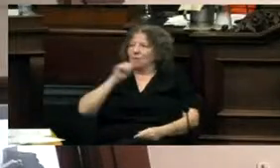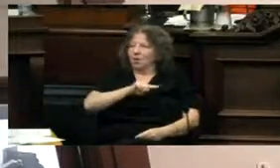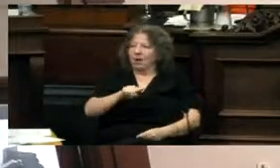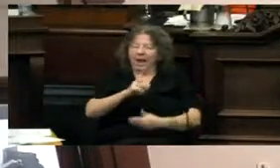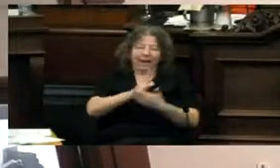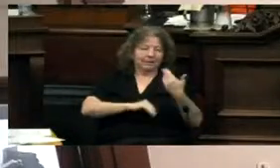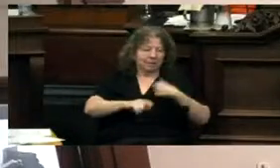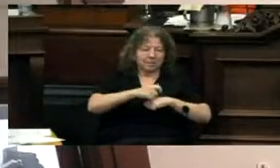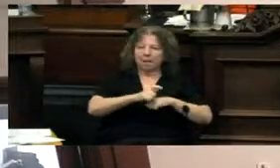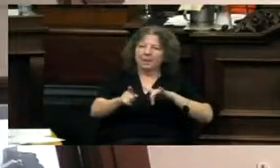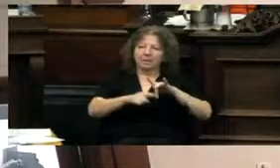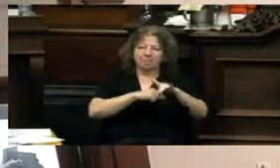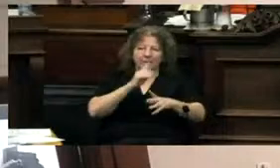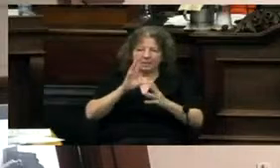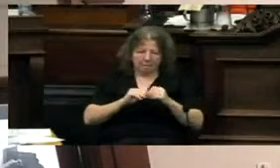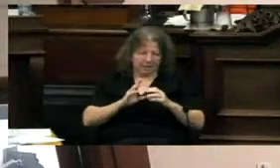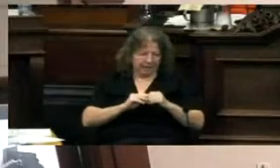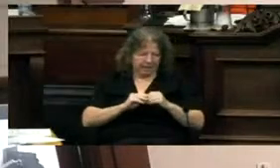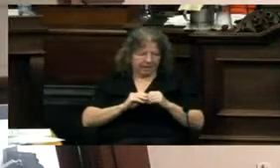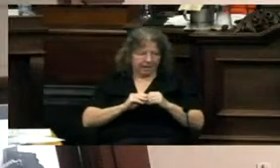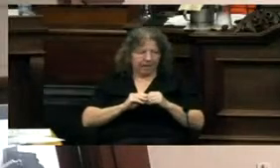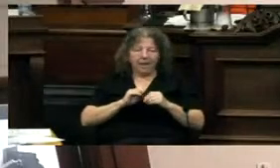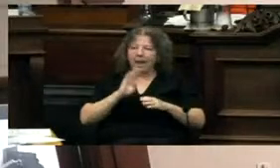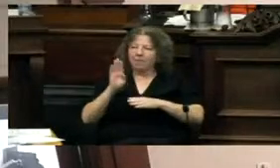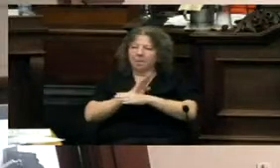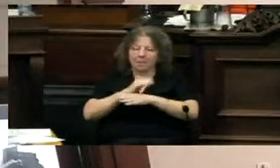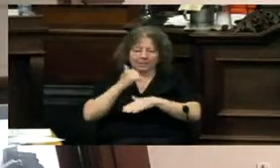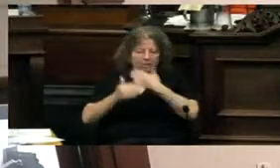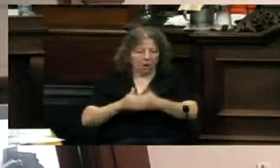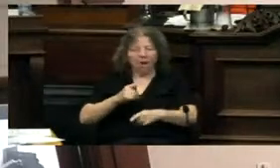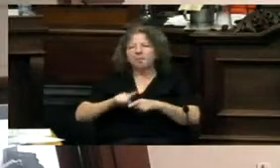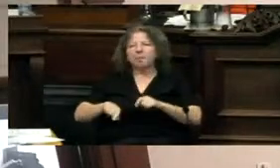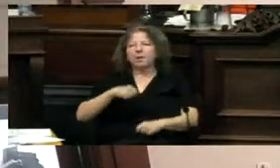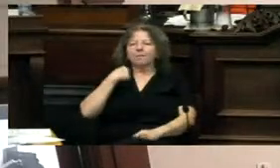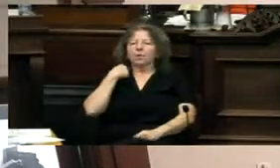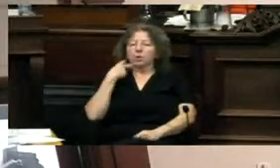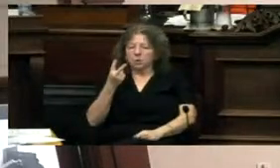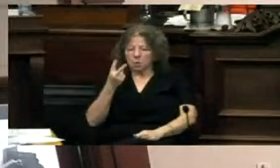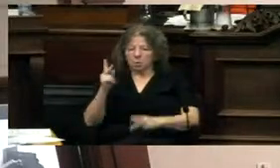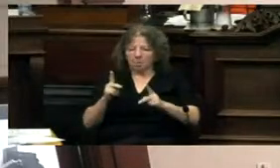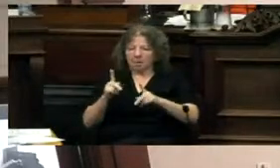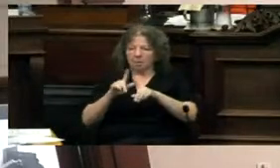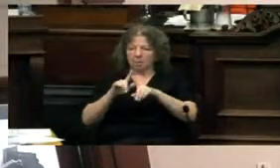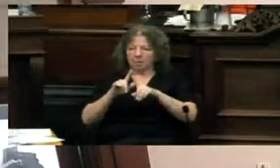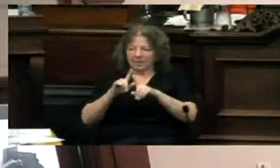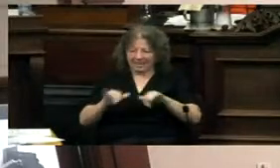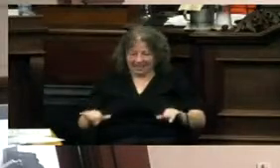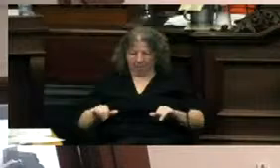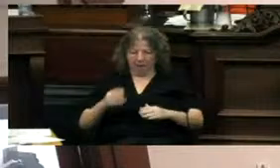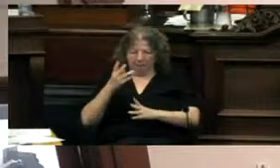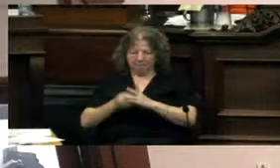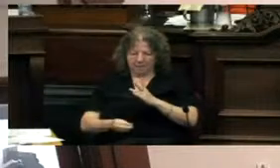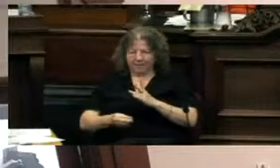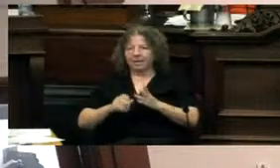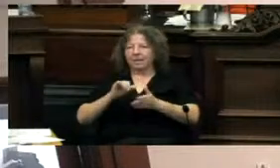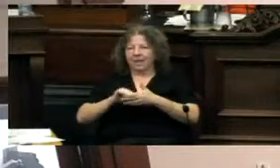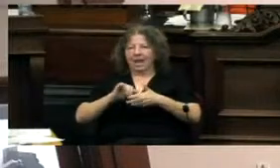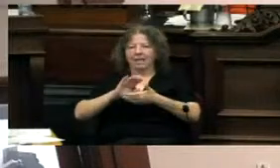happened. And, you know, so look, everyone up here is, is at some point in time missed a